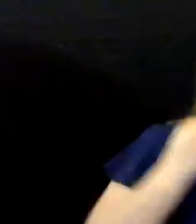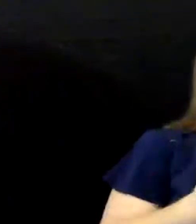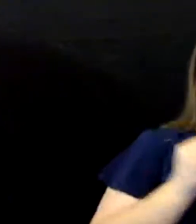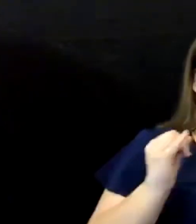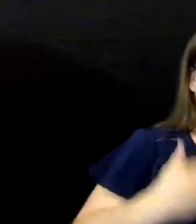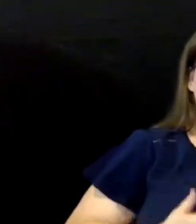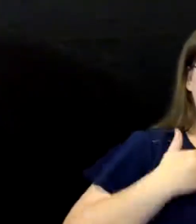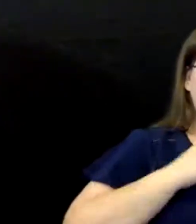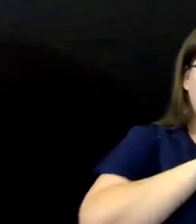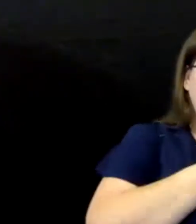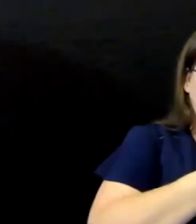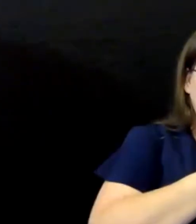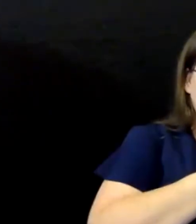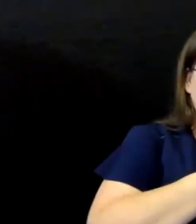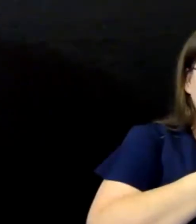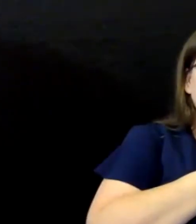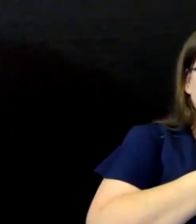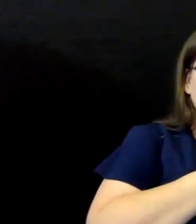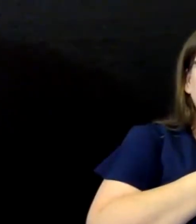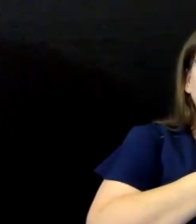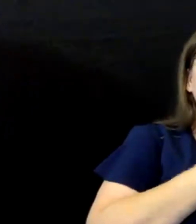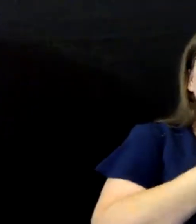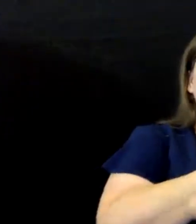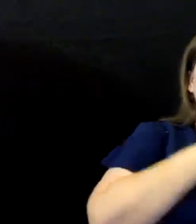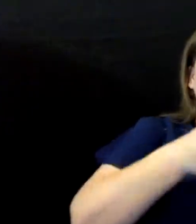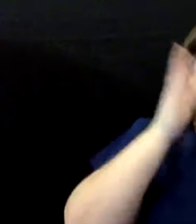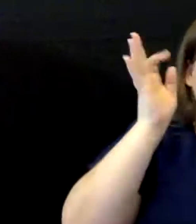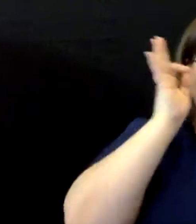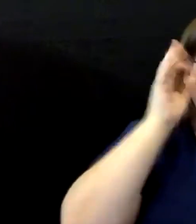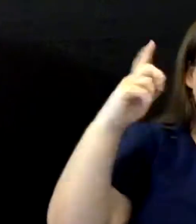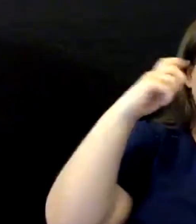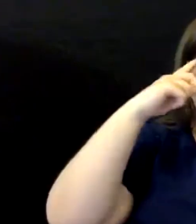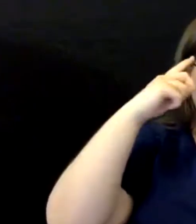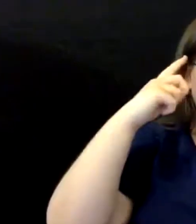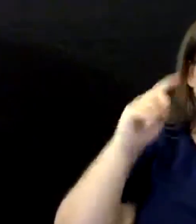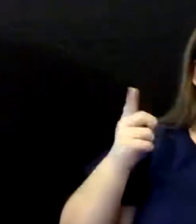Unit. Before coming to the federal government in 2006, Mr. Barrett worked